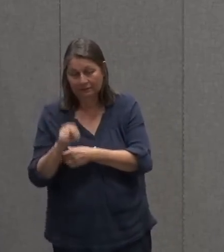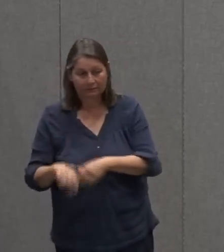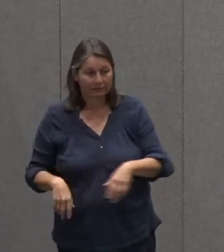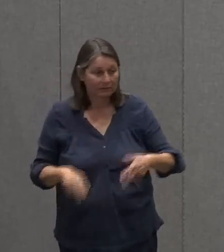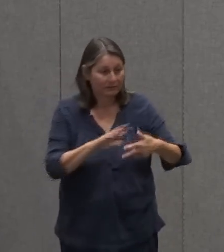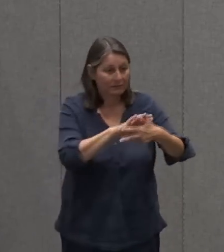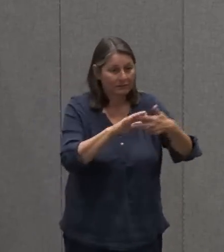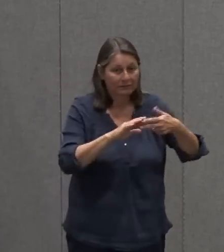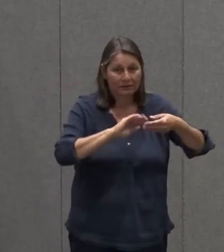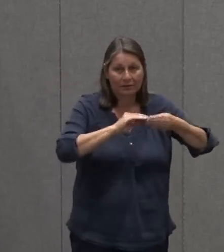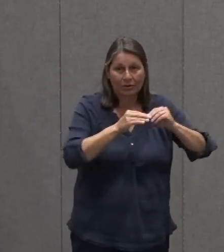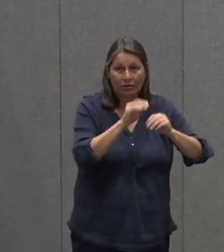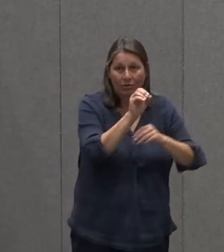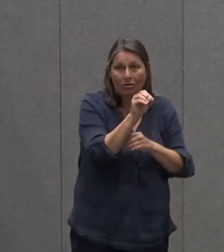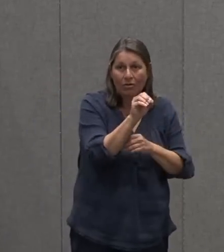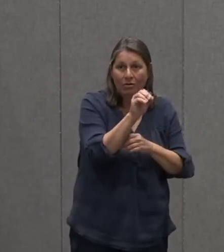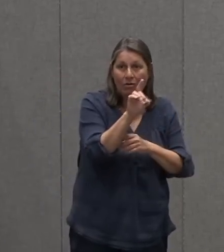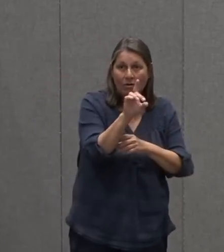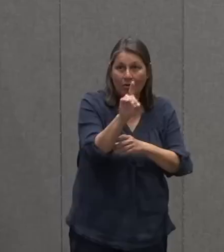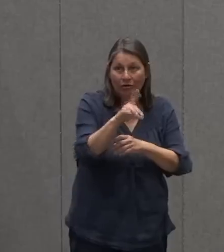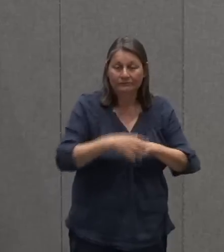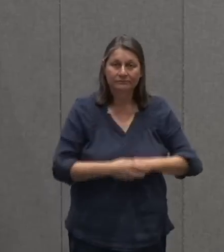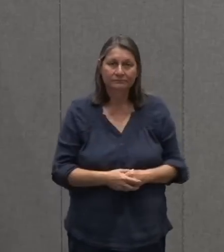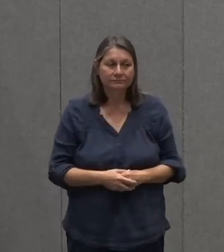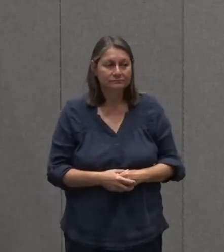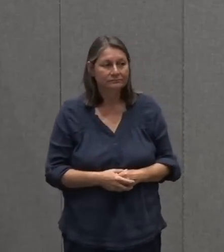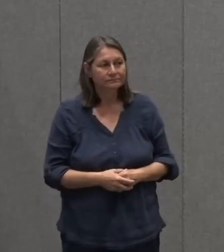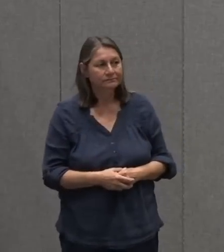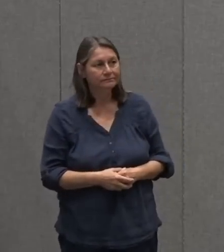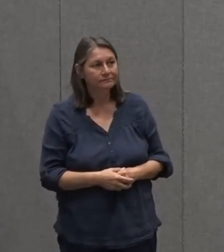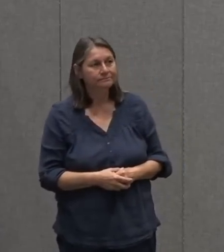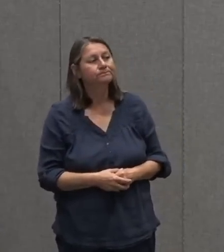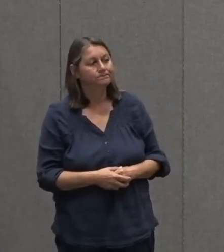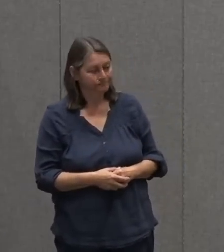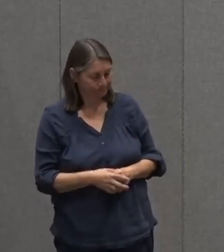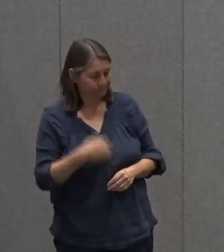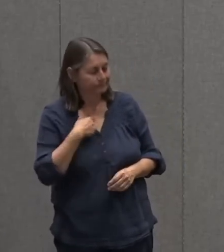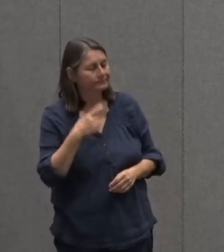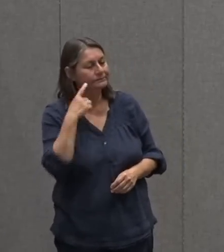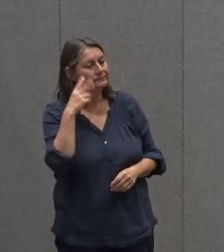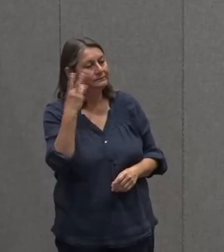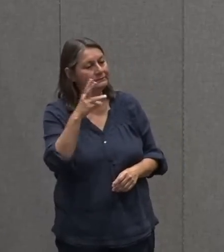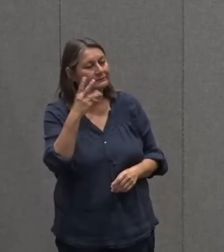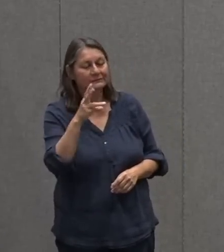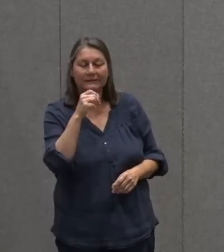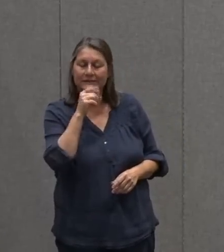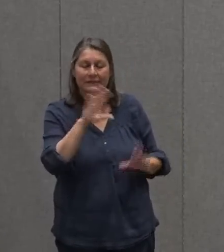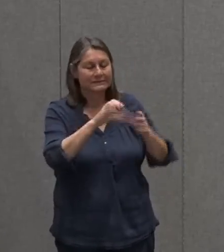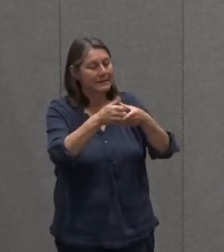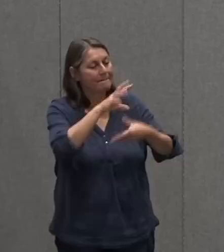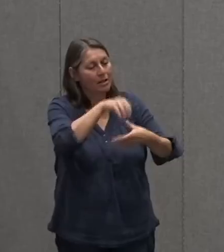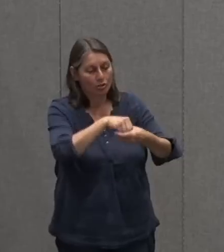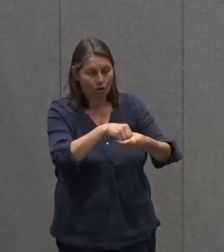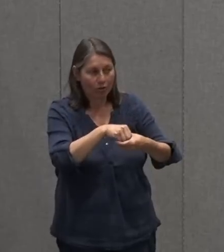Okay. I'm gonna also say 16 doesn't belong, but my reason is different from yours.